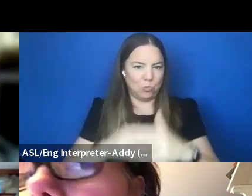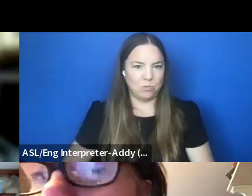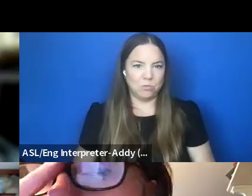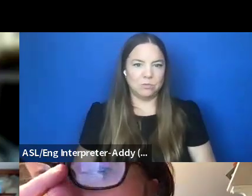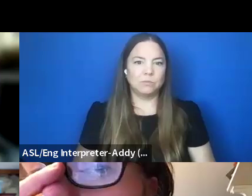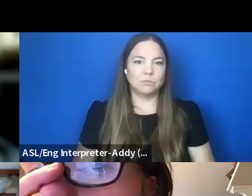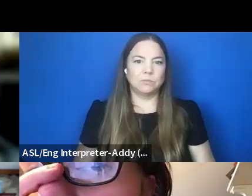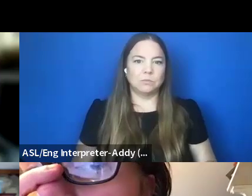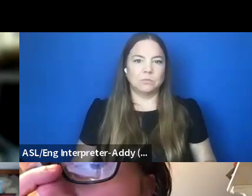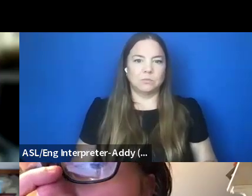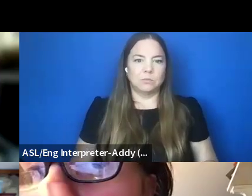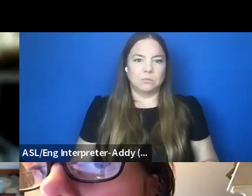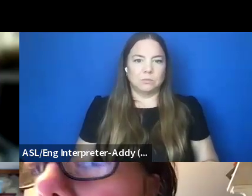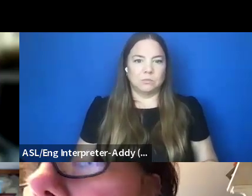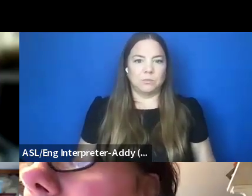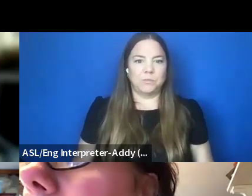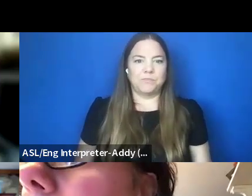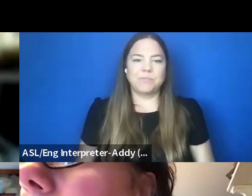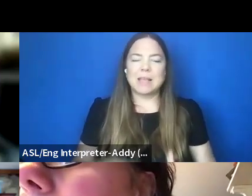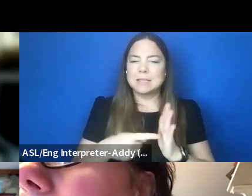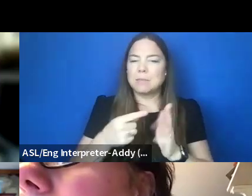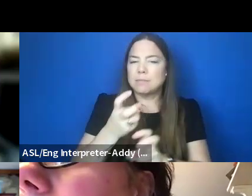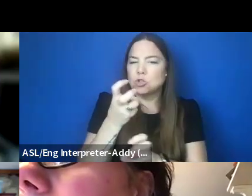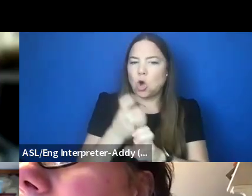Brooke Wilson: It's hard to draw those connections and connect those dots like